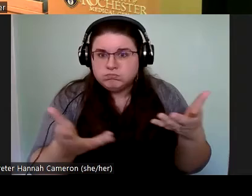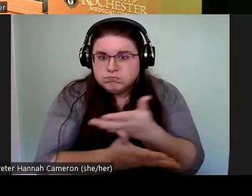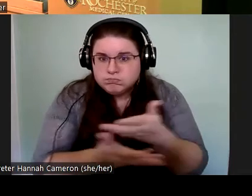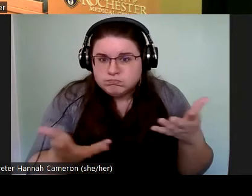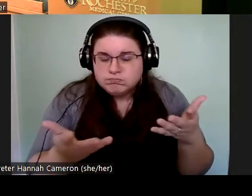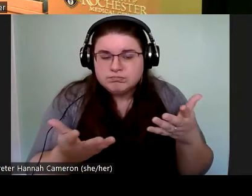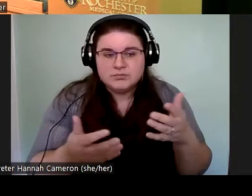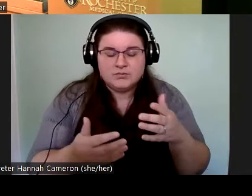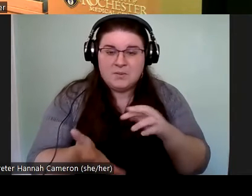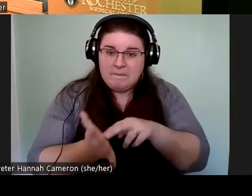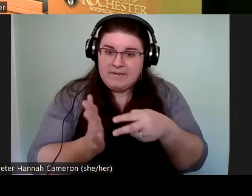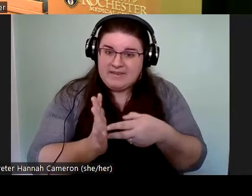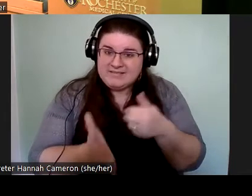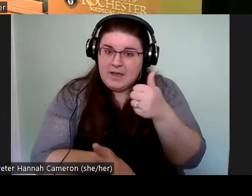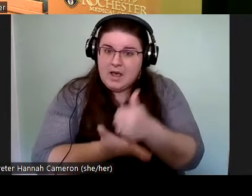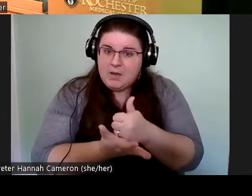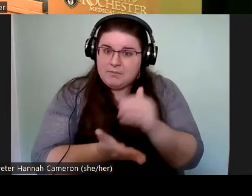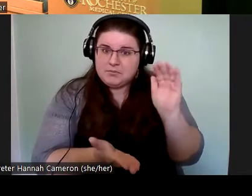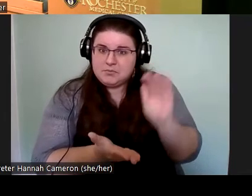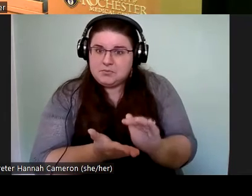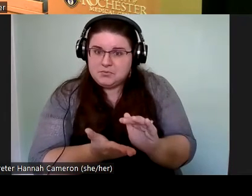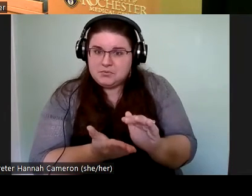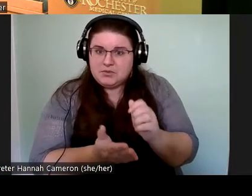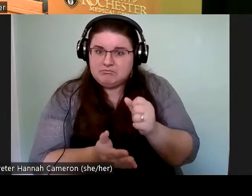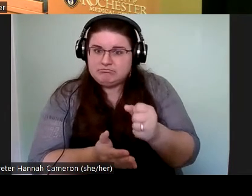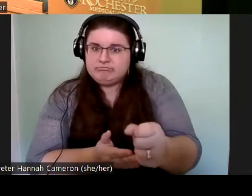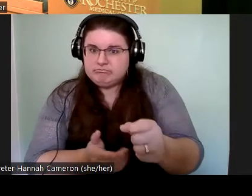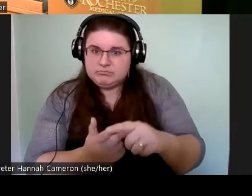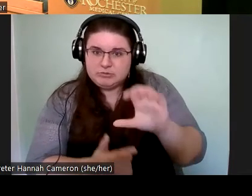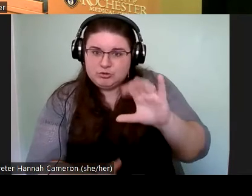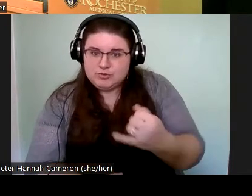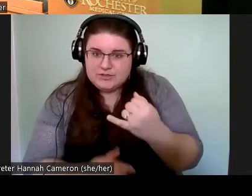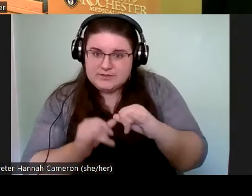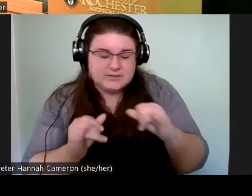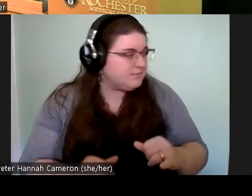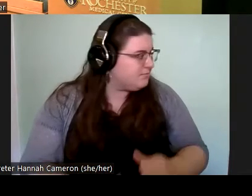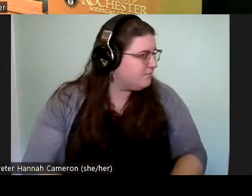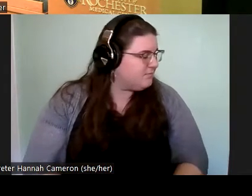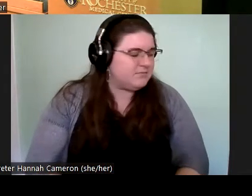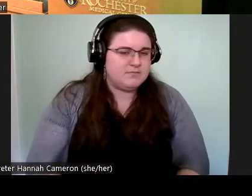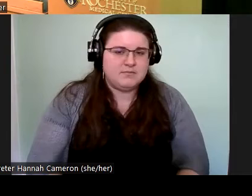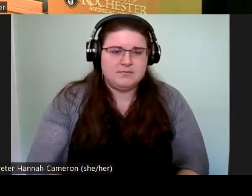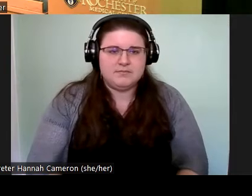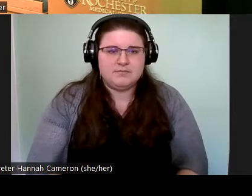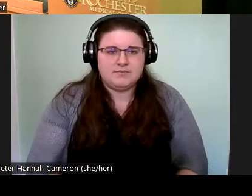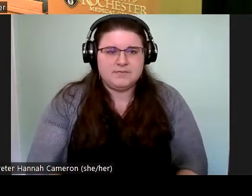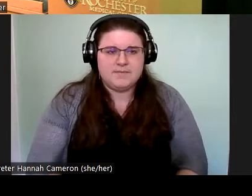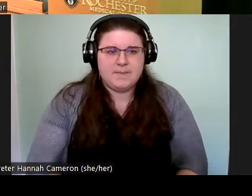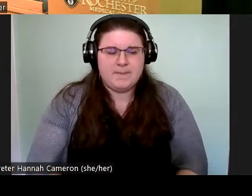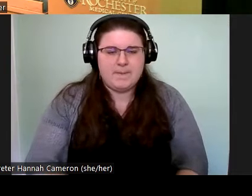Justice System right could could we have done that now I want to say especially related to Hippa um